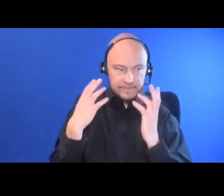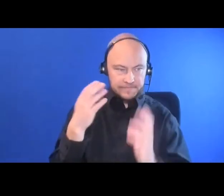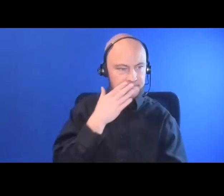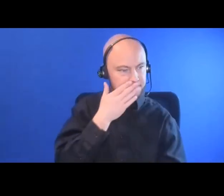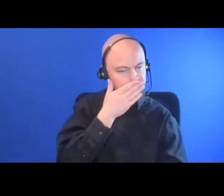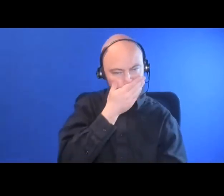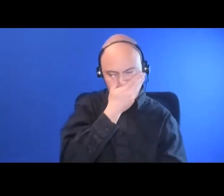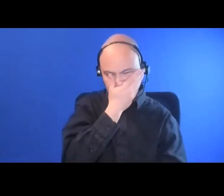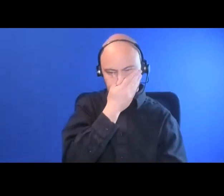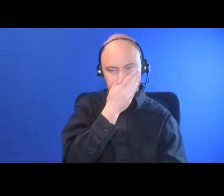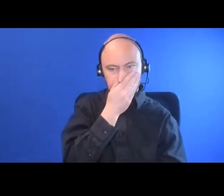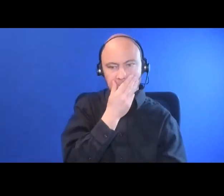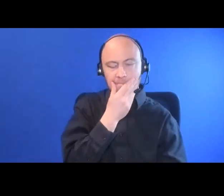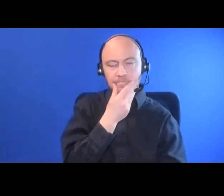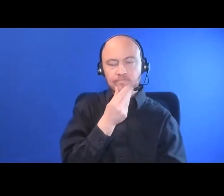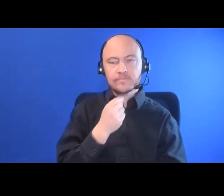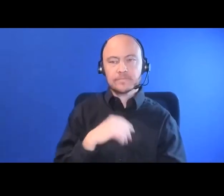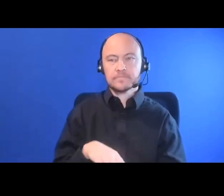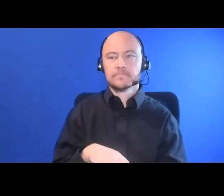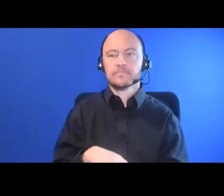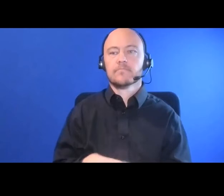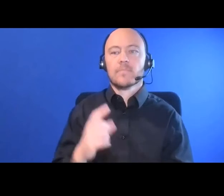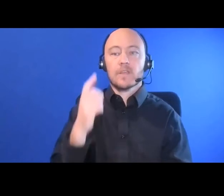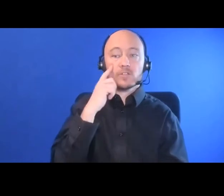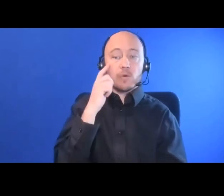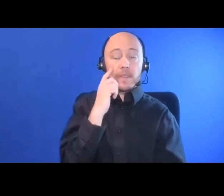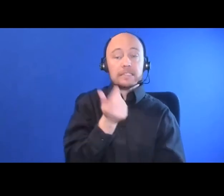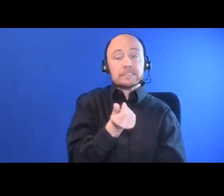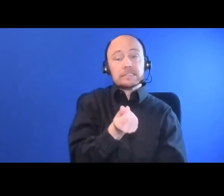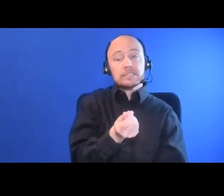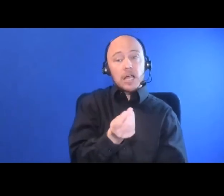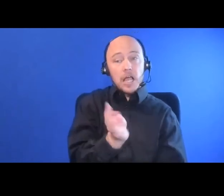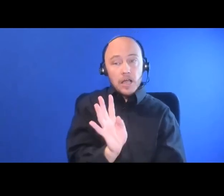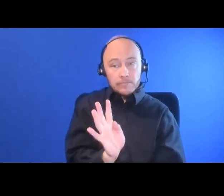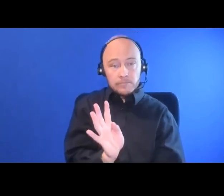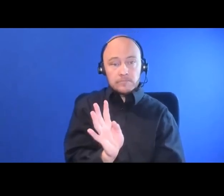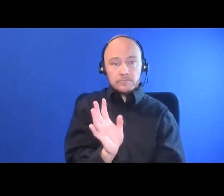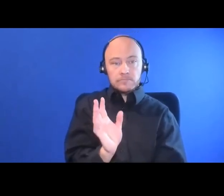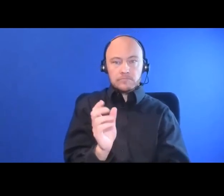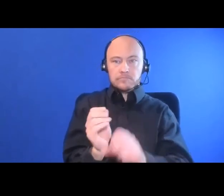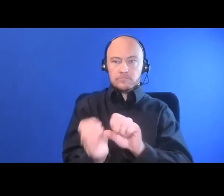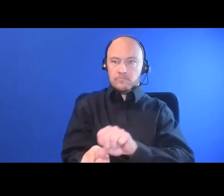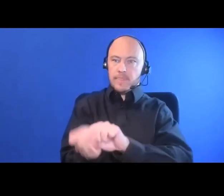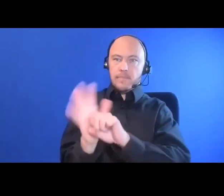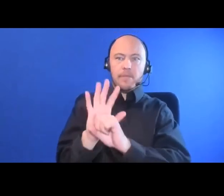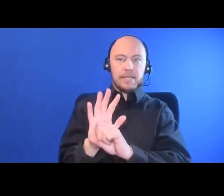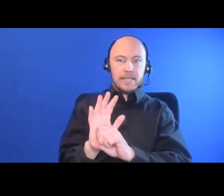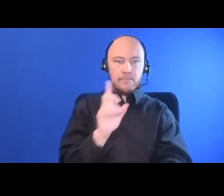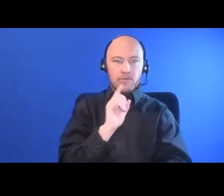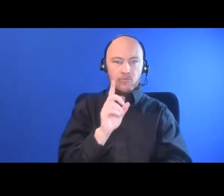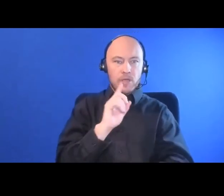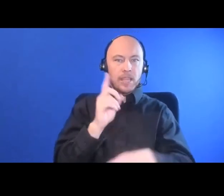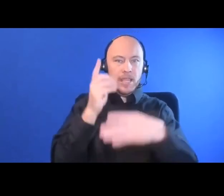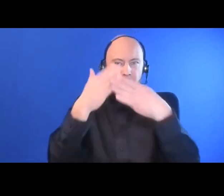but yeah, I think in some ways, the pandemic has really broken down some of those masks,